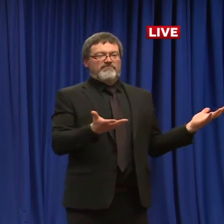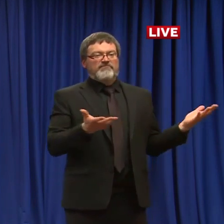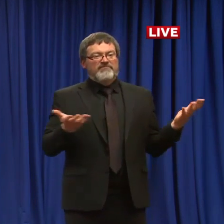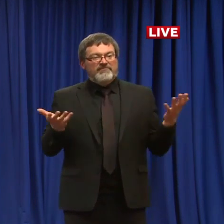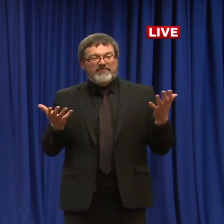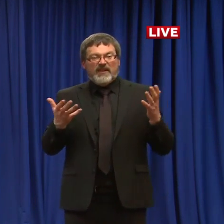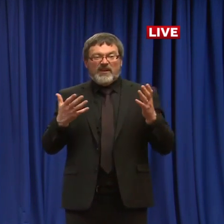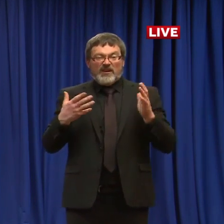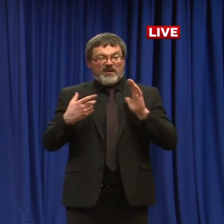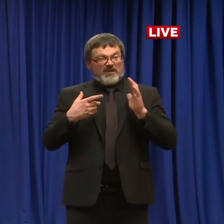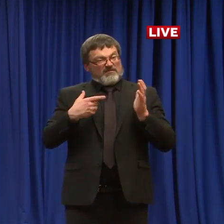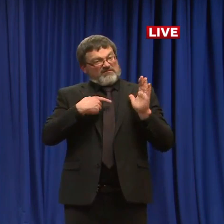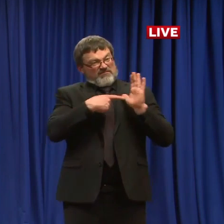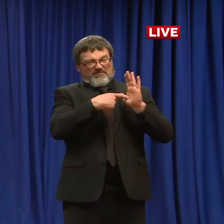REALLY AMAZING THINGS COMING. AND THE PROOF IS IN THE PUDDING.